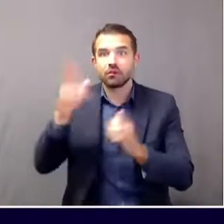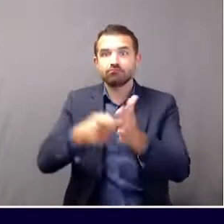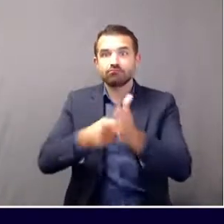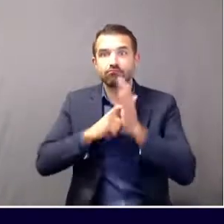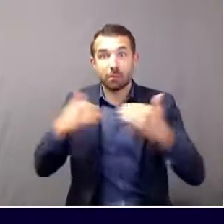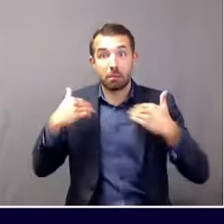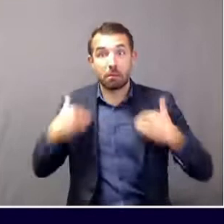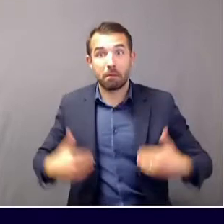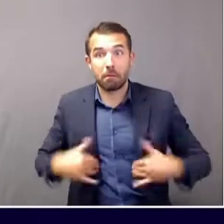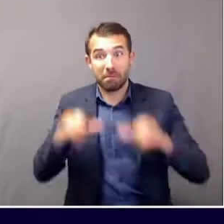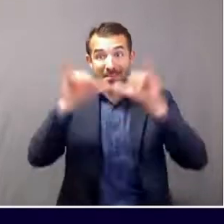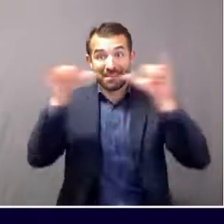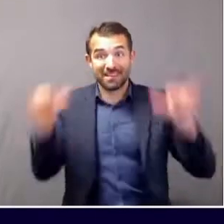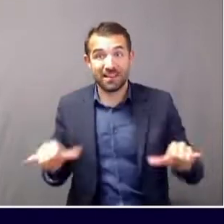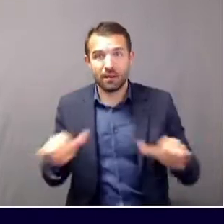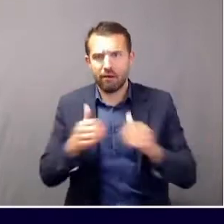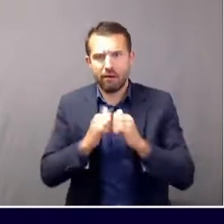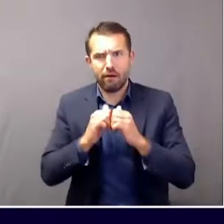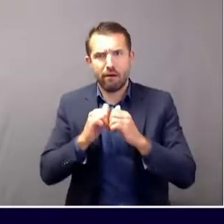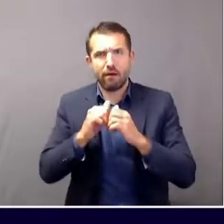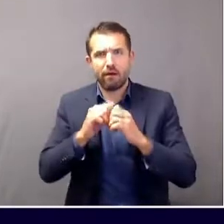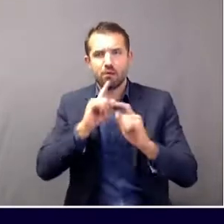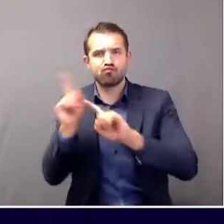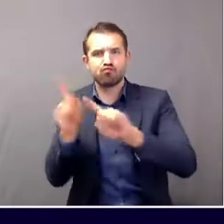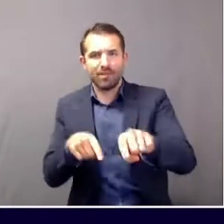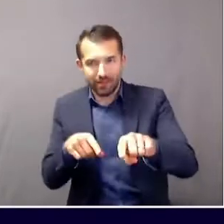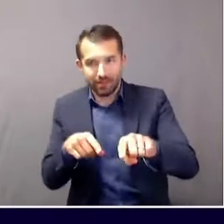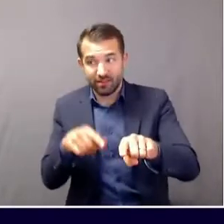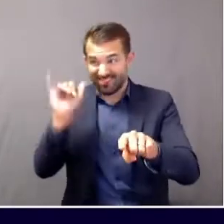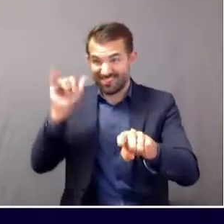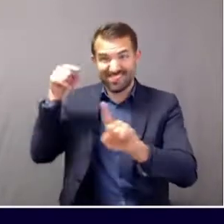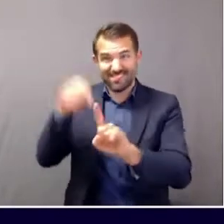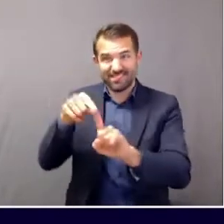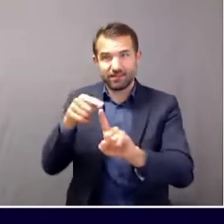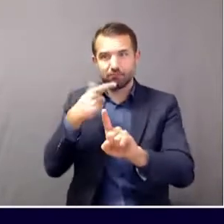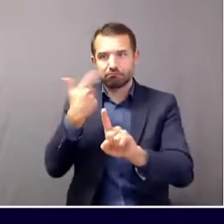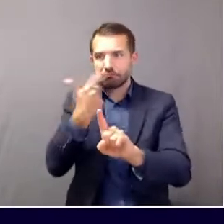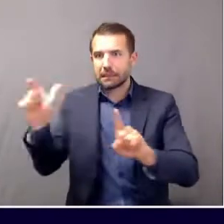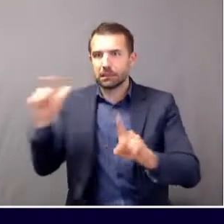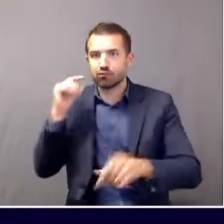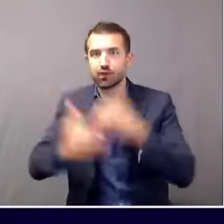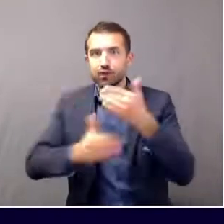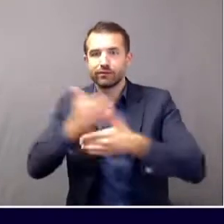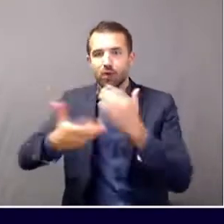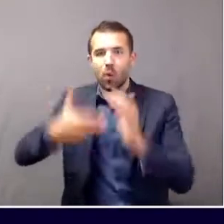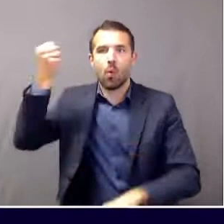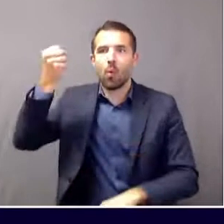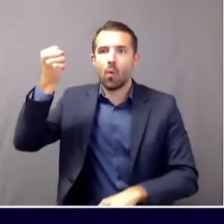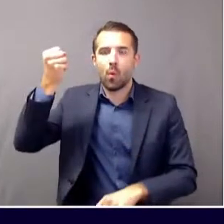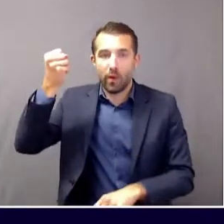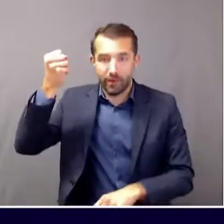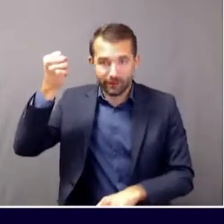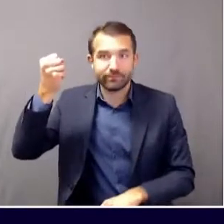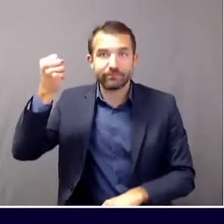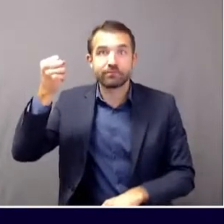vaccine trial is currently on